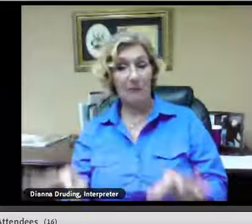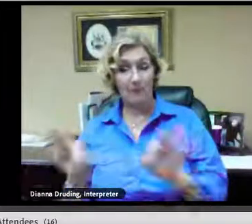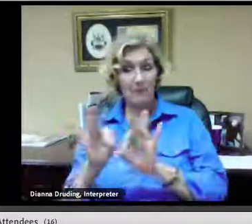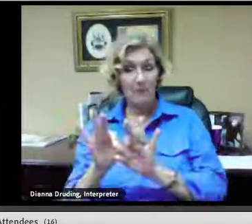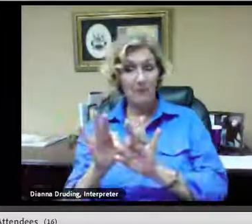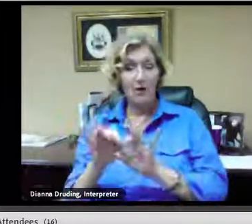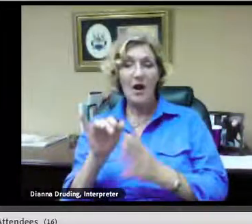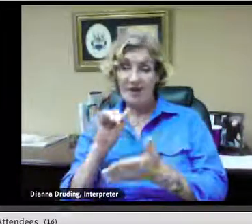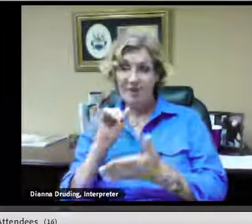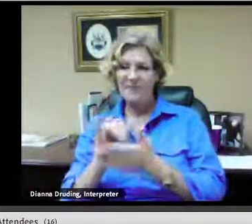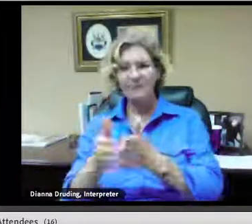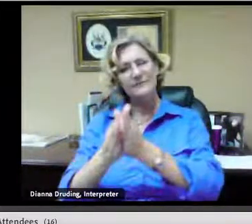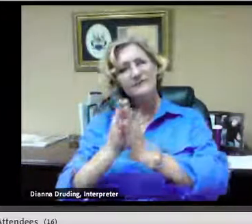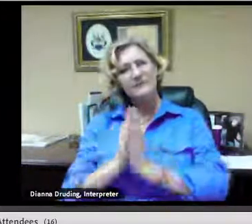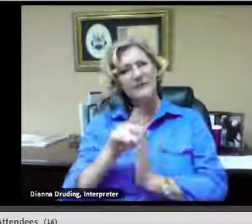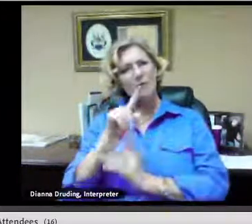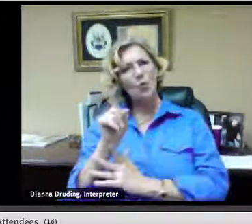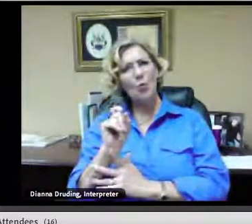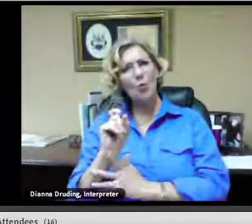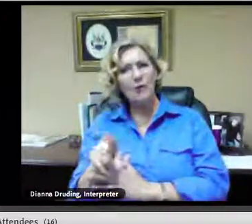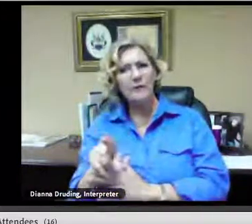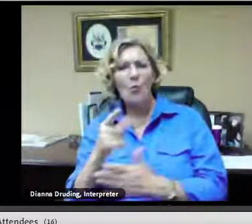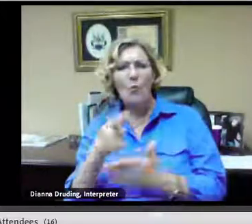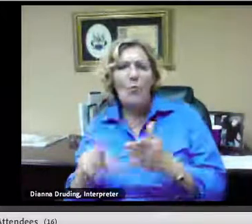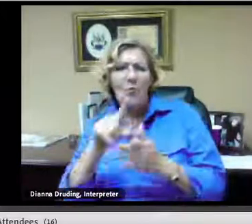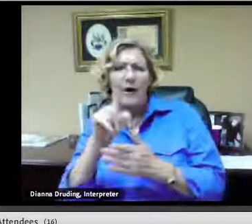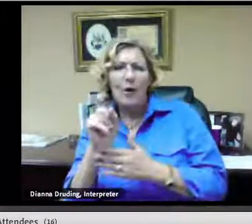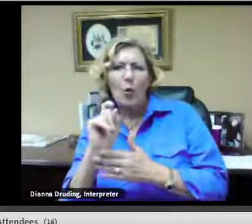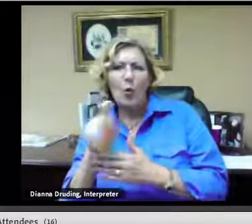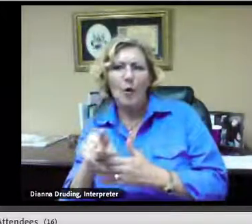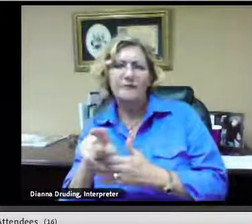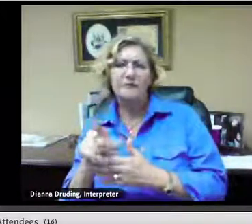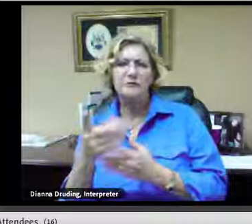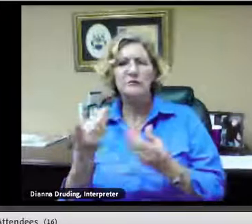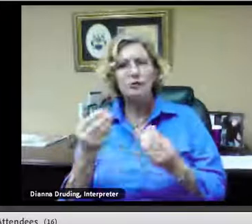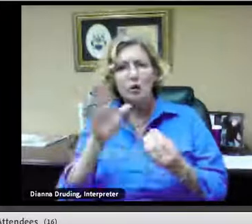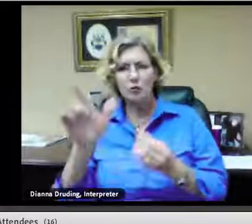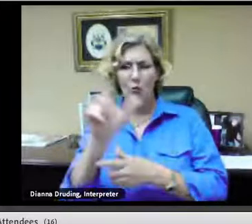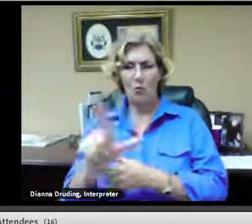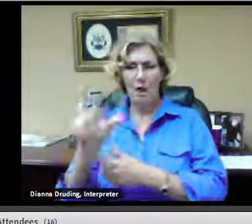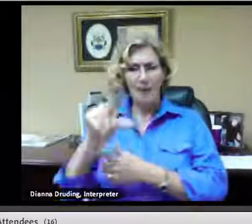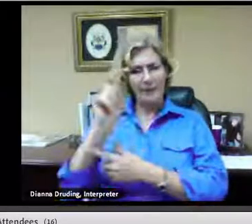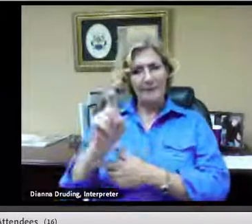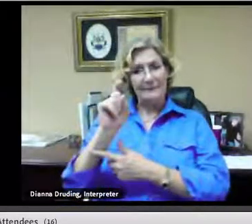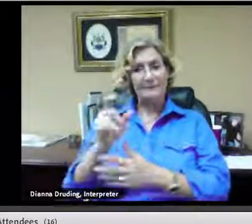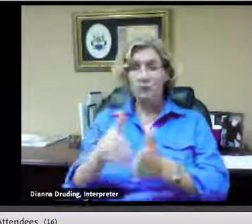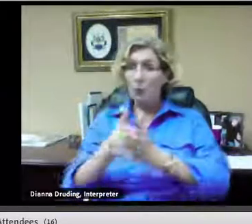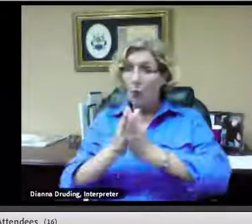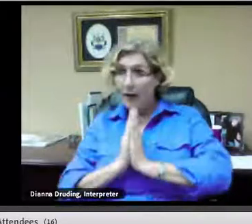What questions does your library need to ask to make your spaces,